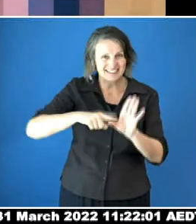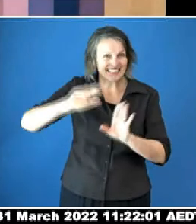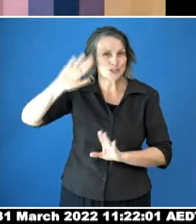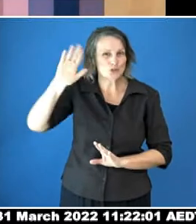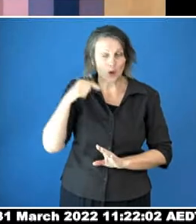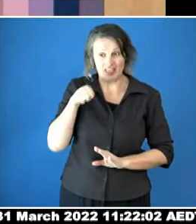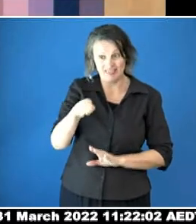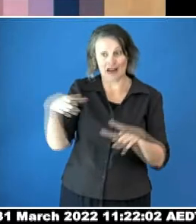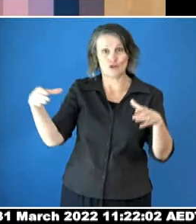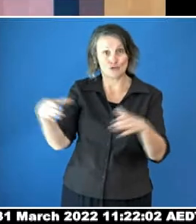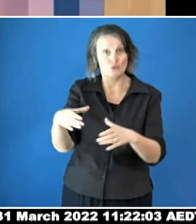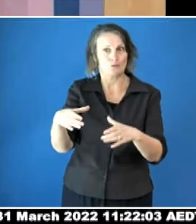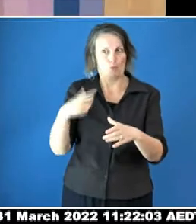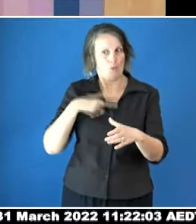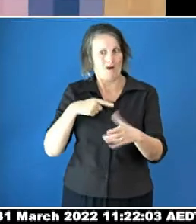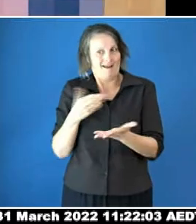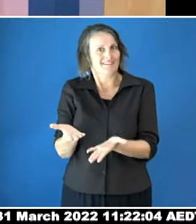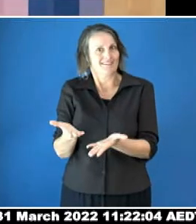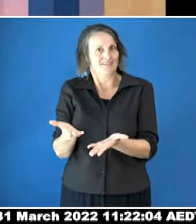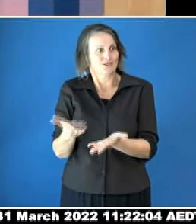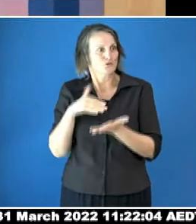was set up to help the members of the community.